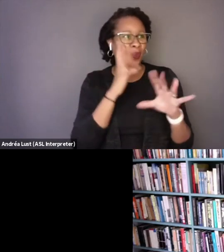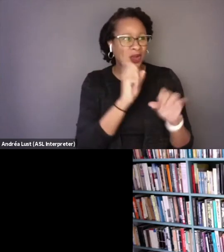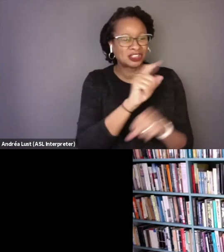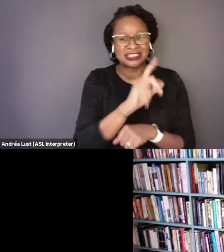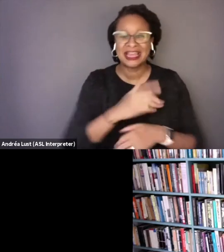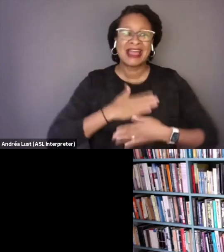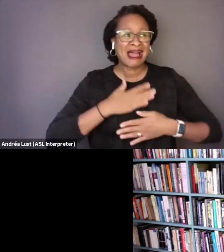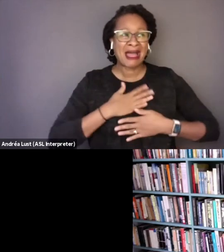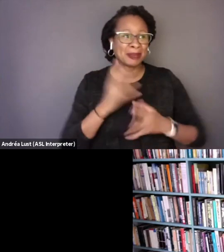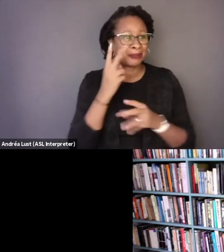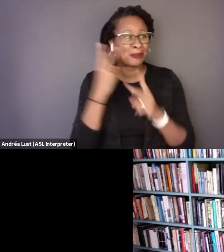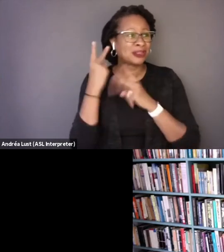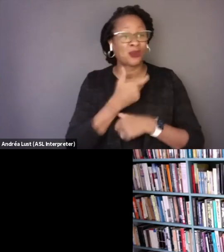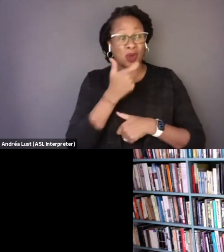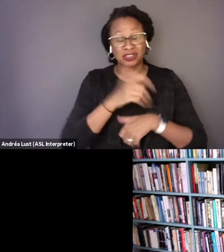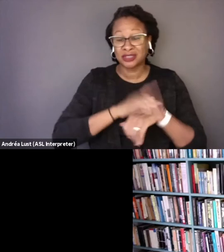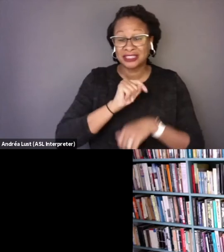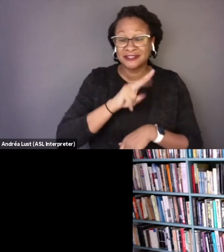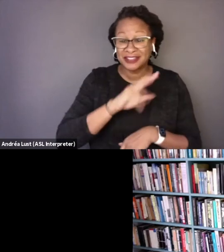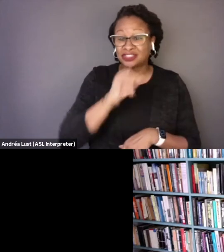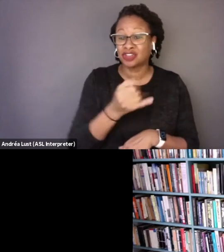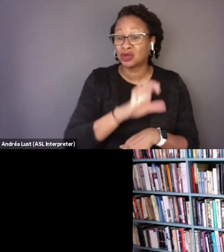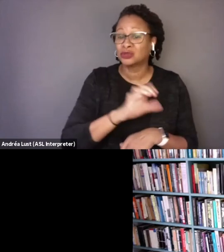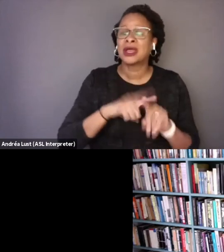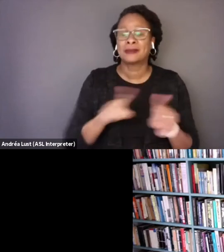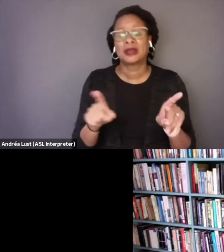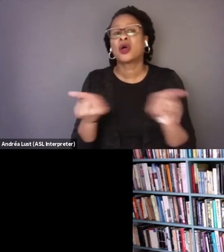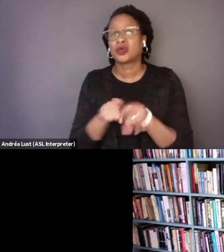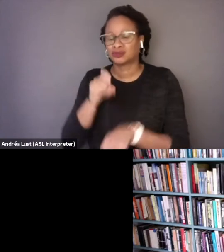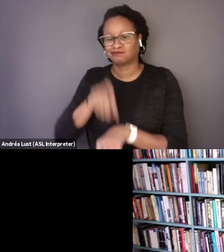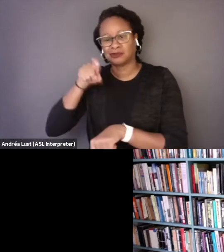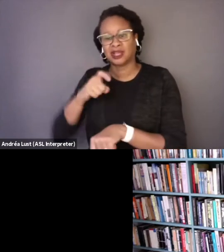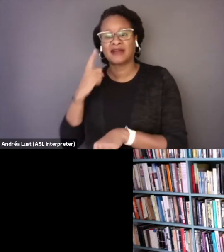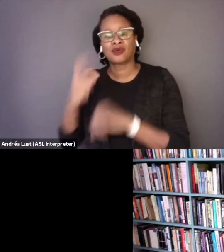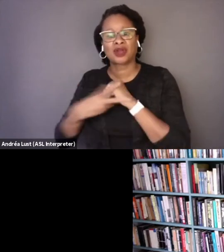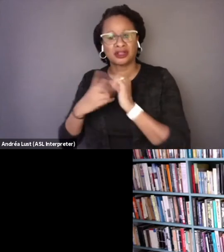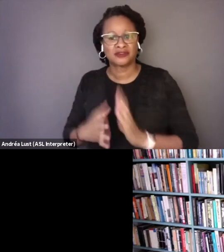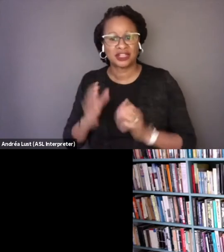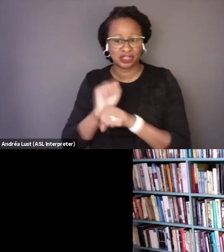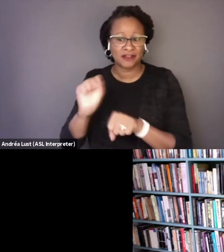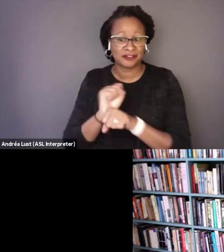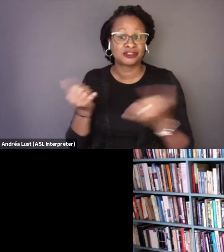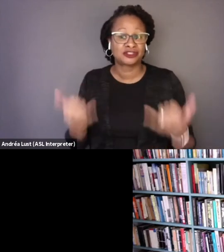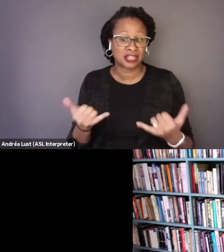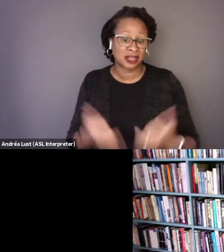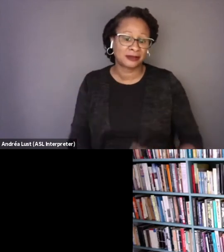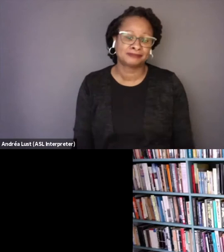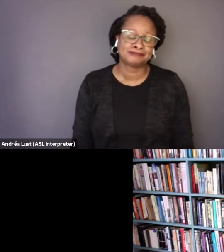but also something very timely for where we are today on this planet.